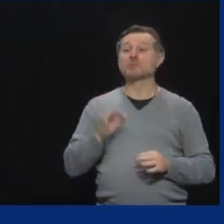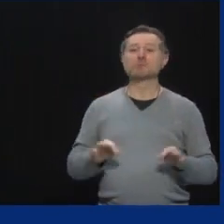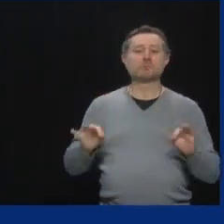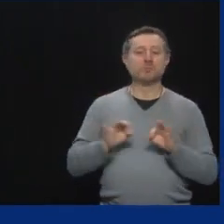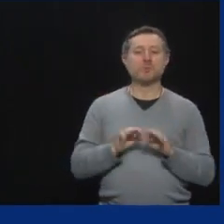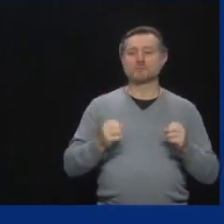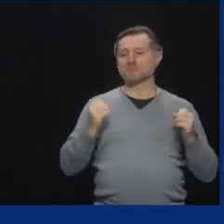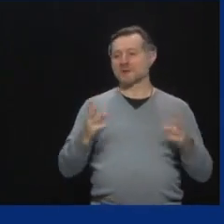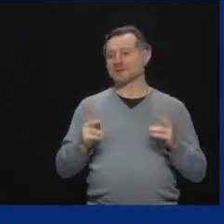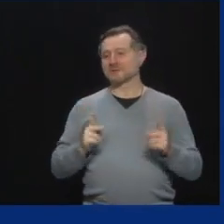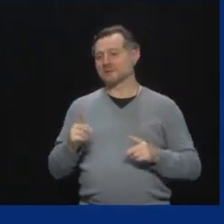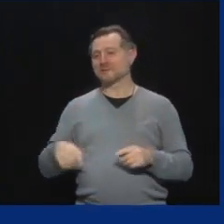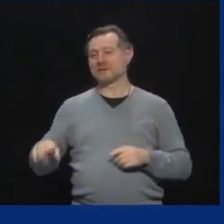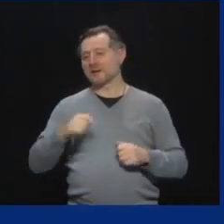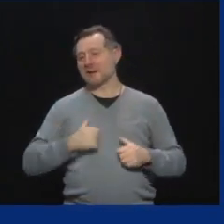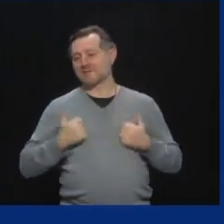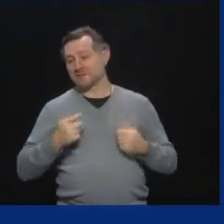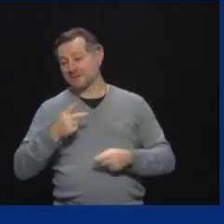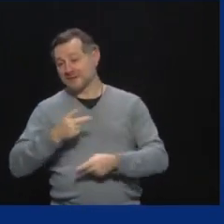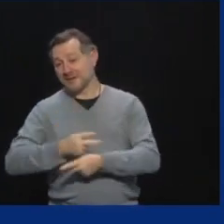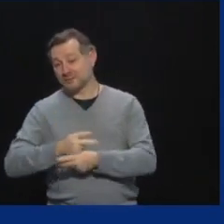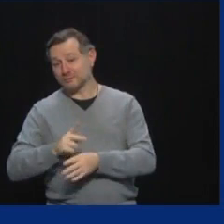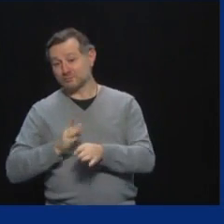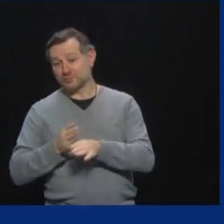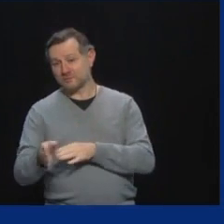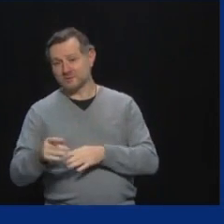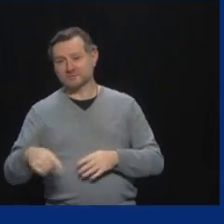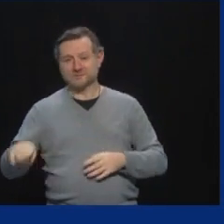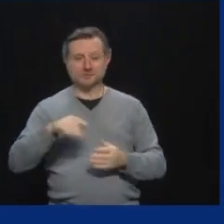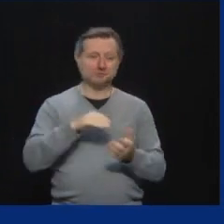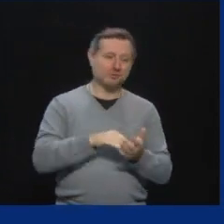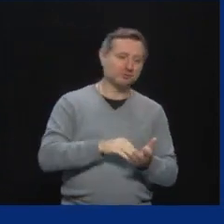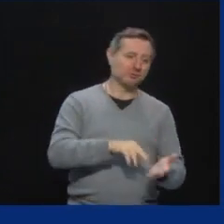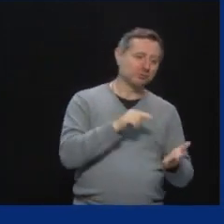including doctors and nurses and others who spend a lot of time having to do